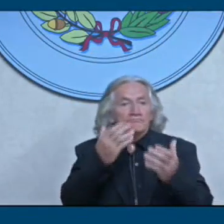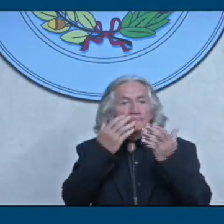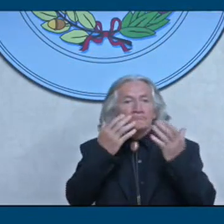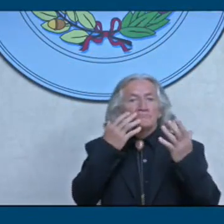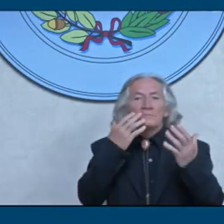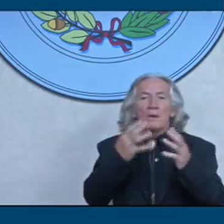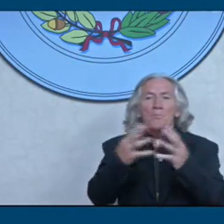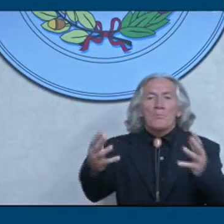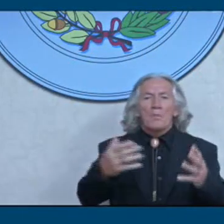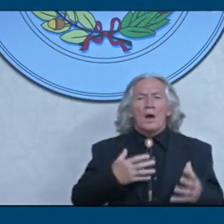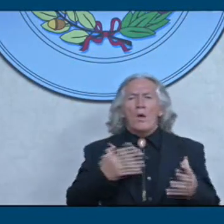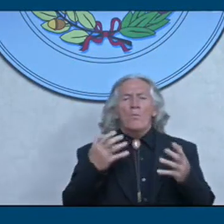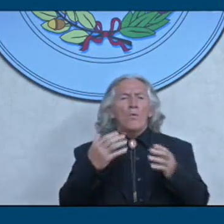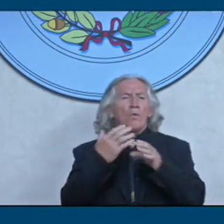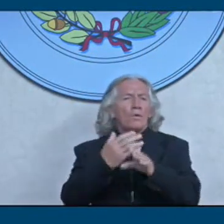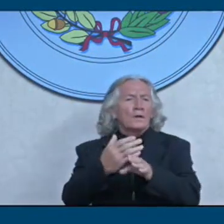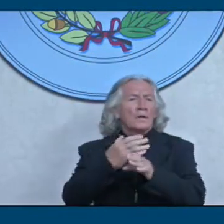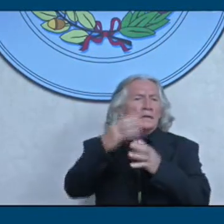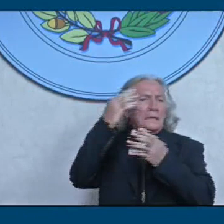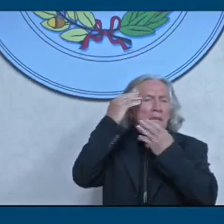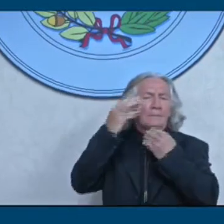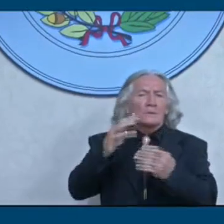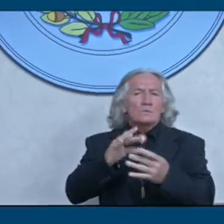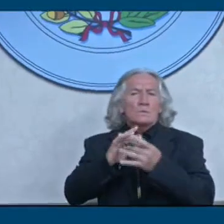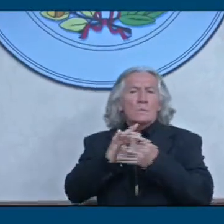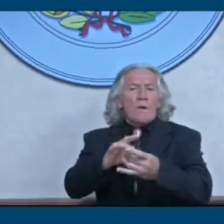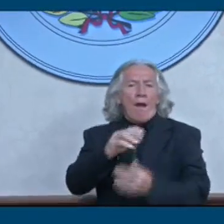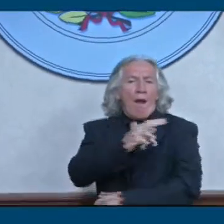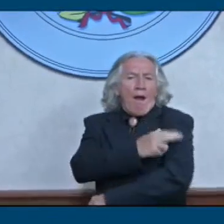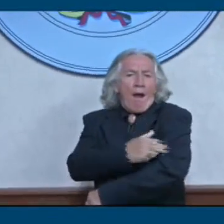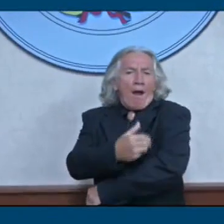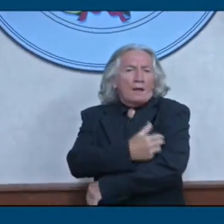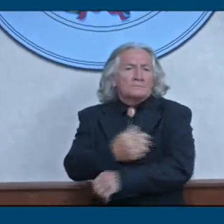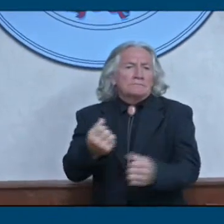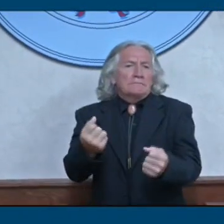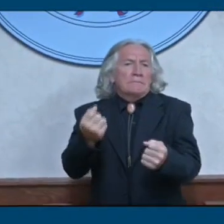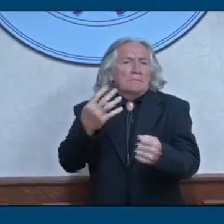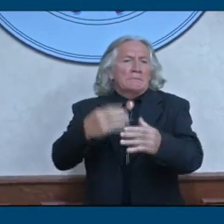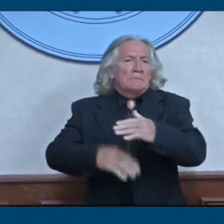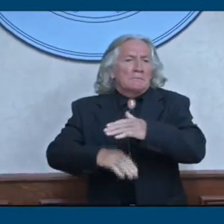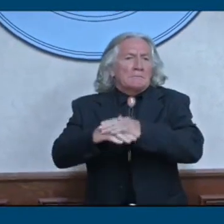BUT DOCTOR JOHN'S OR LOSS. THANK YOU GOVERNOR THANKS FOR THE OPPORTUNITY TO SHARE A